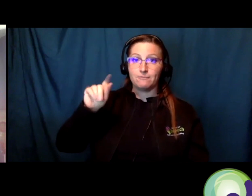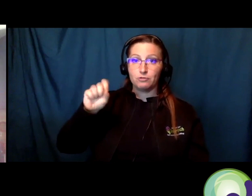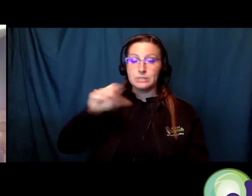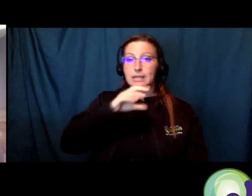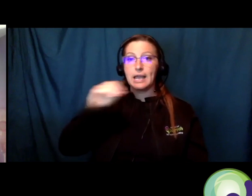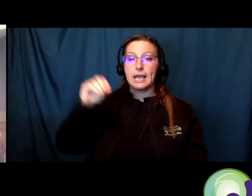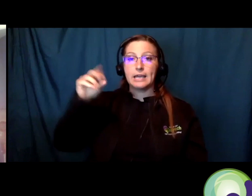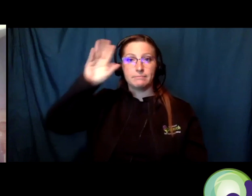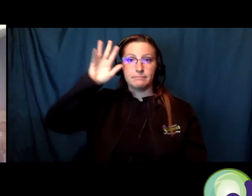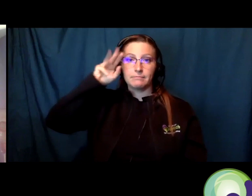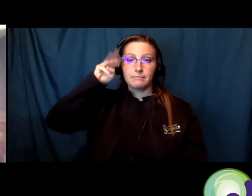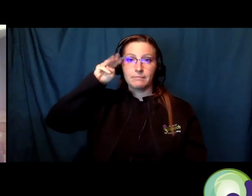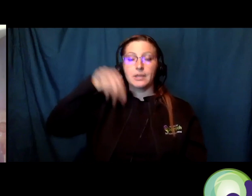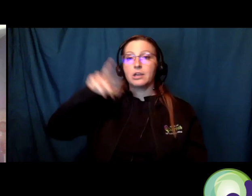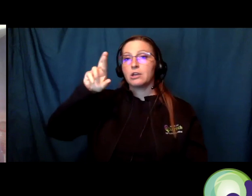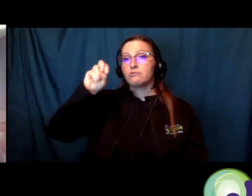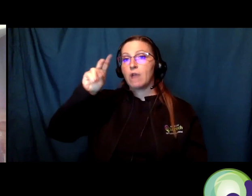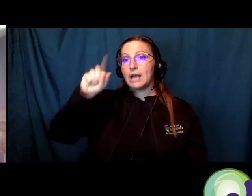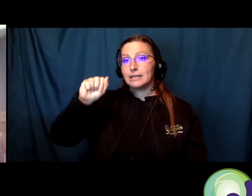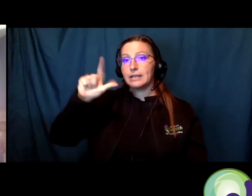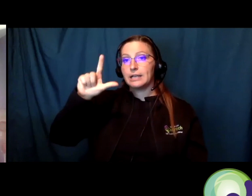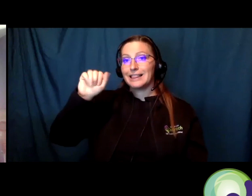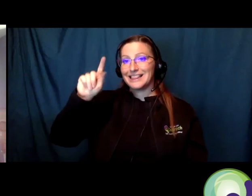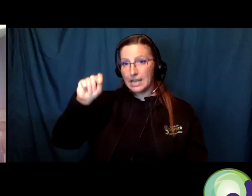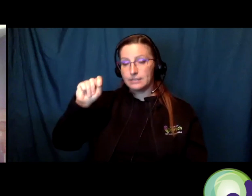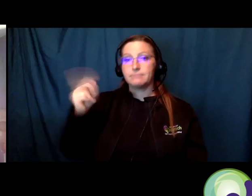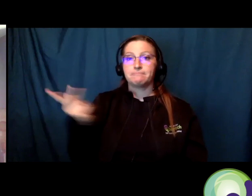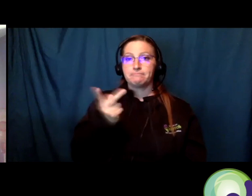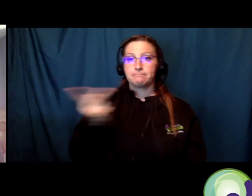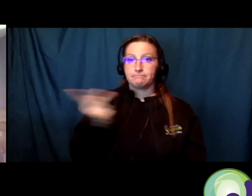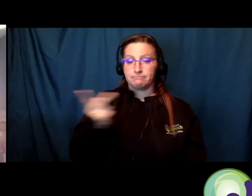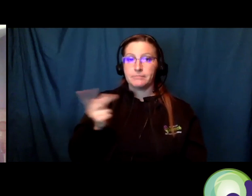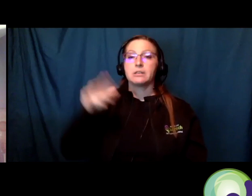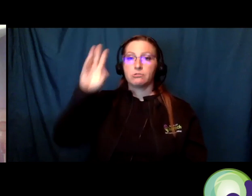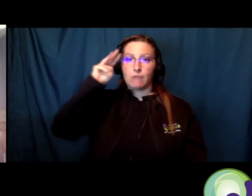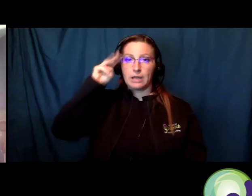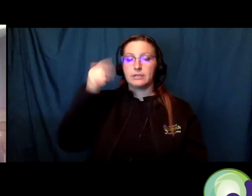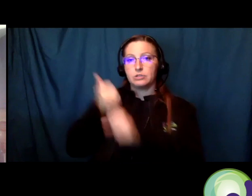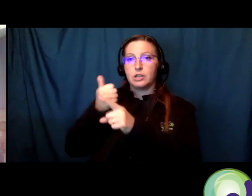school psychologist at WSD, will be taking us through the realm of